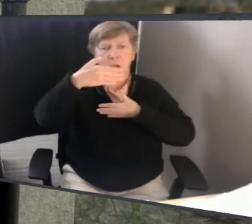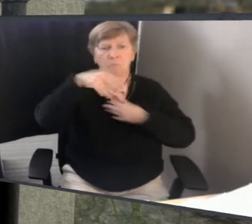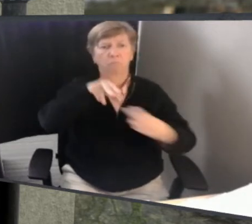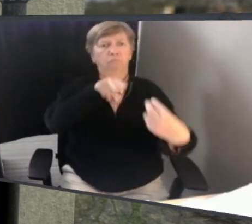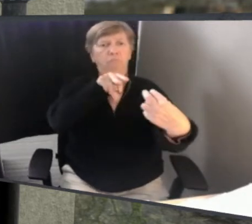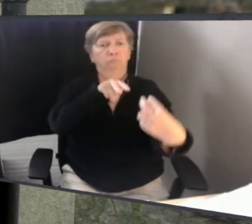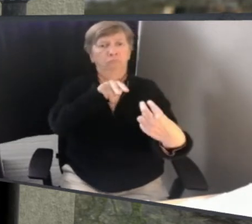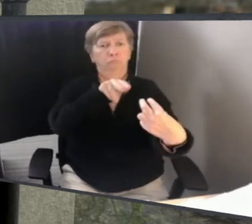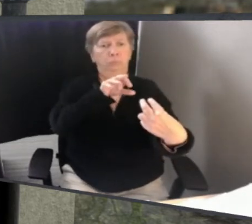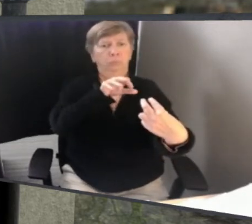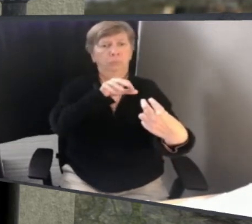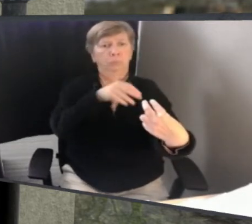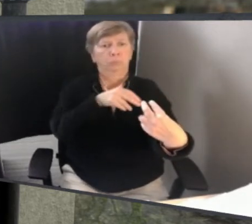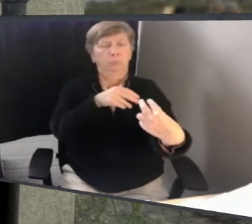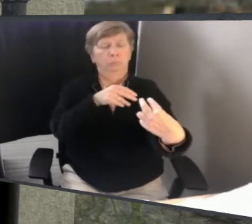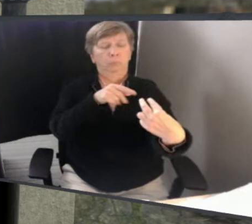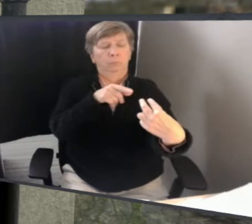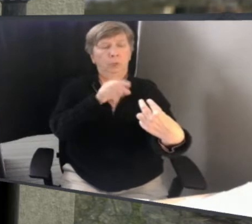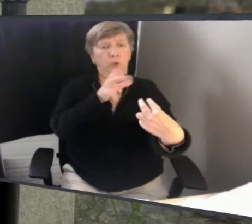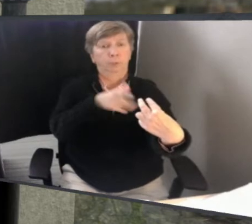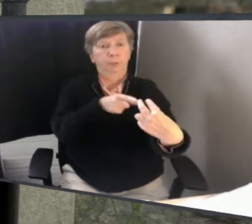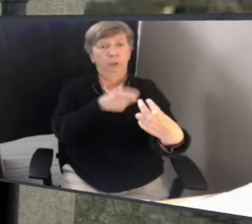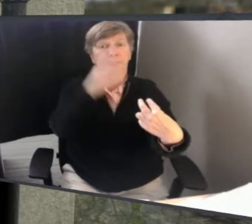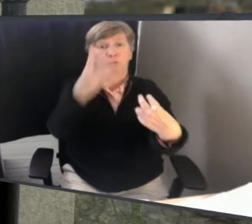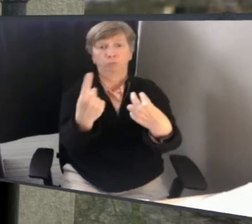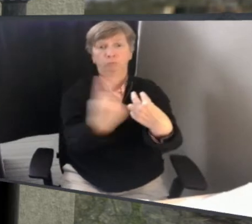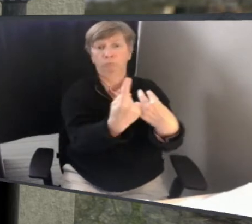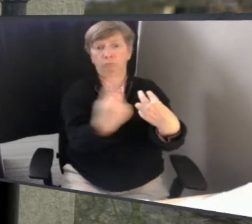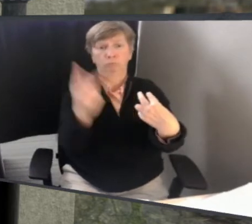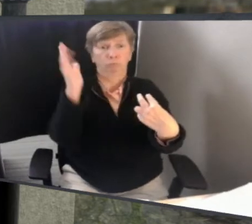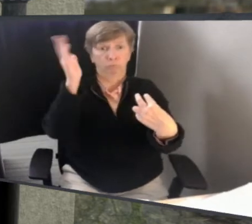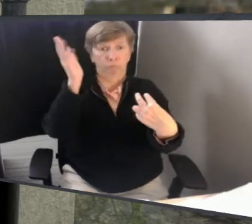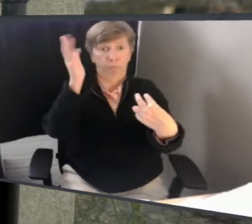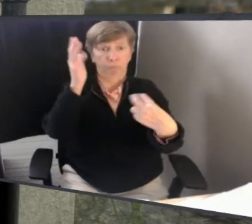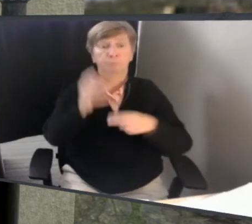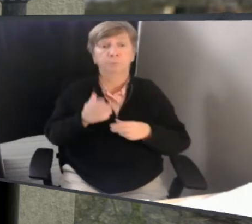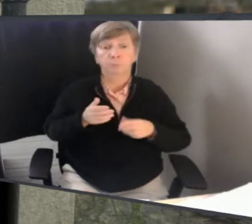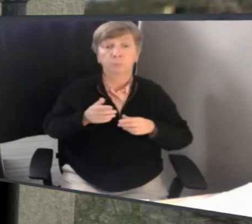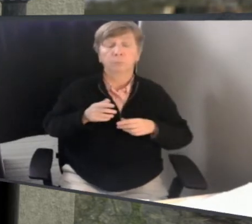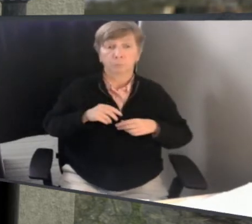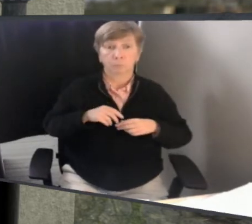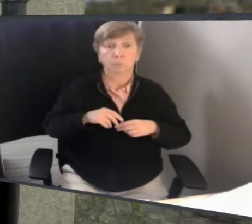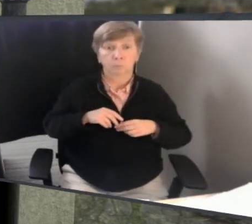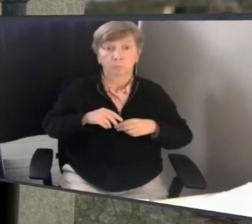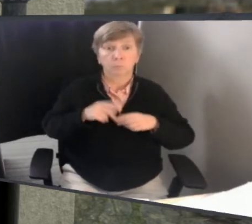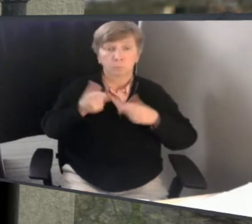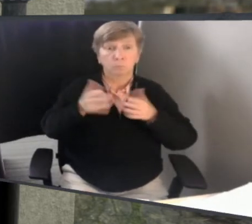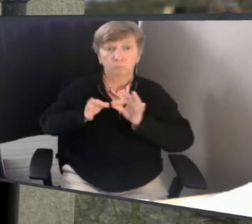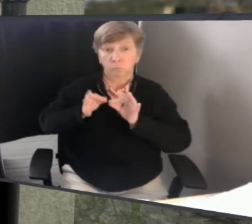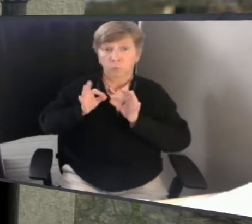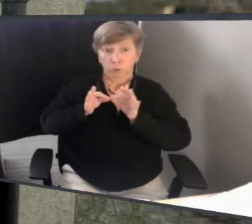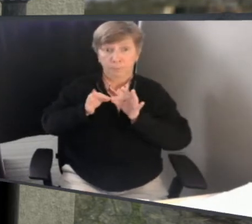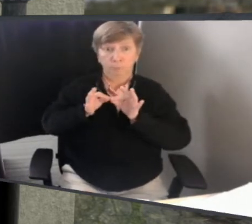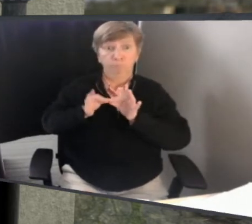It's a large auditorium classroom and the deaf student is in the front of the room. The front row,